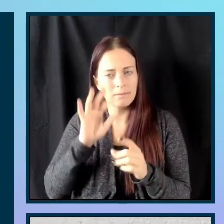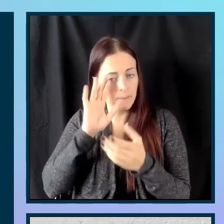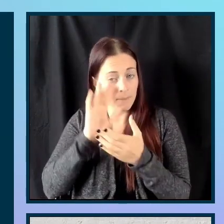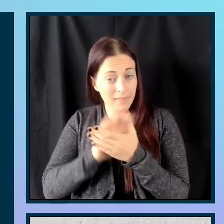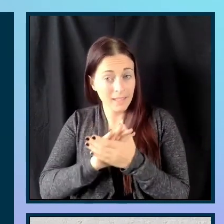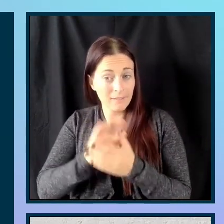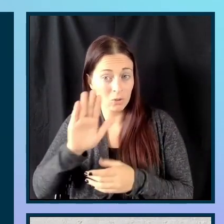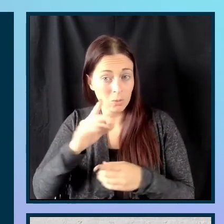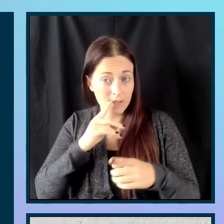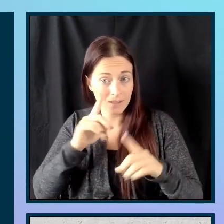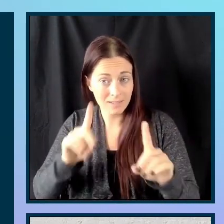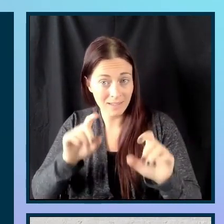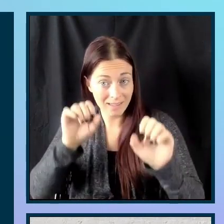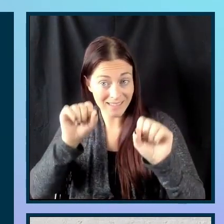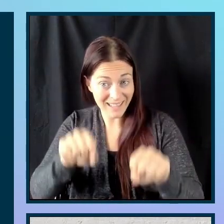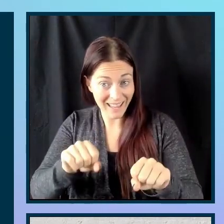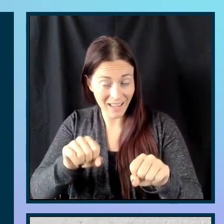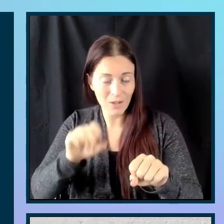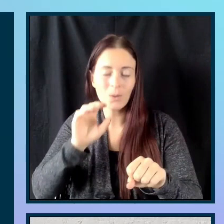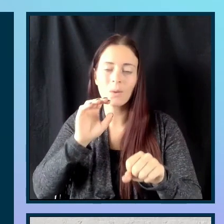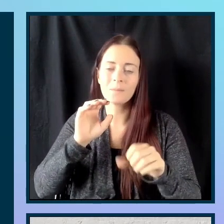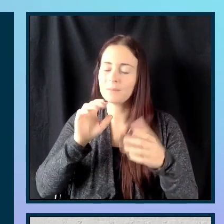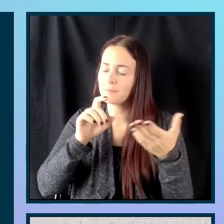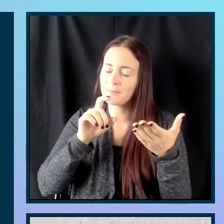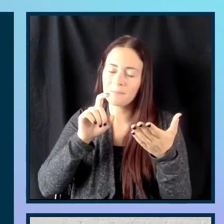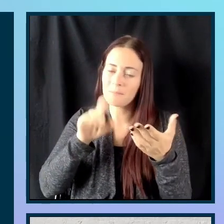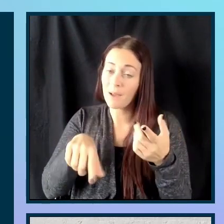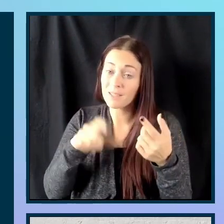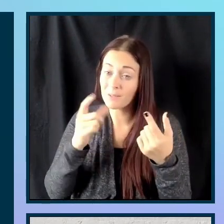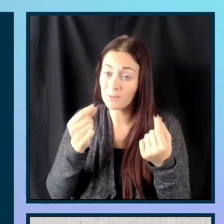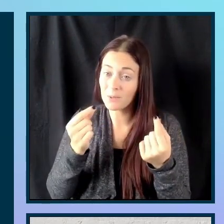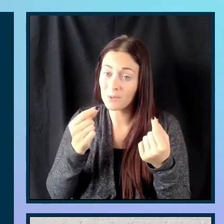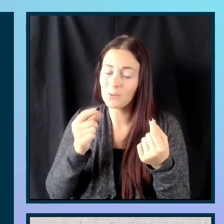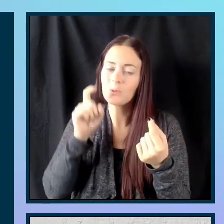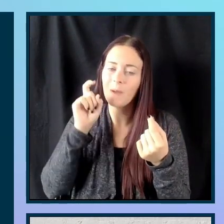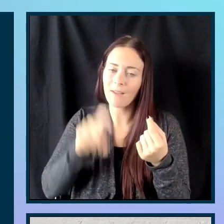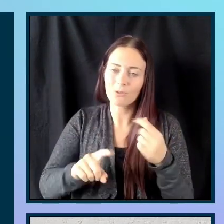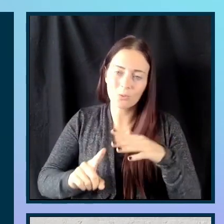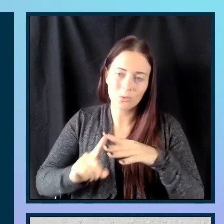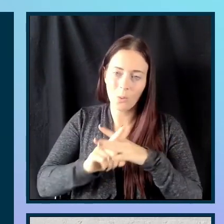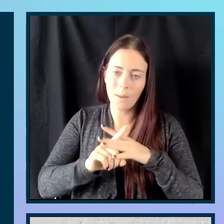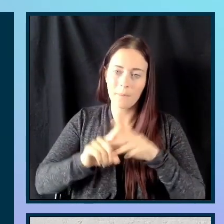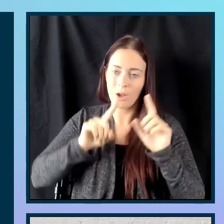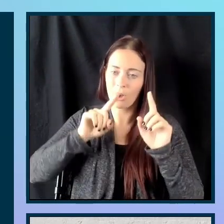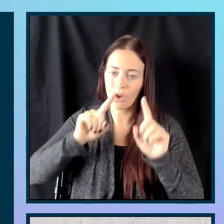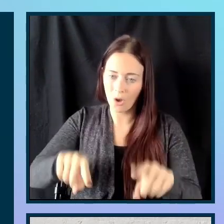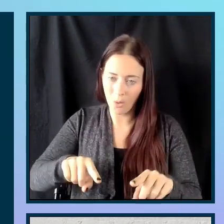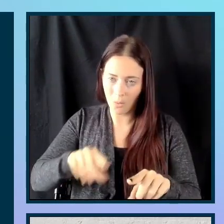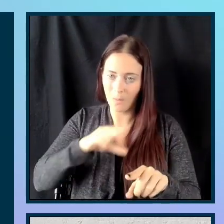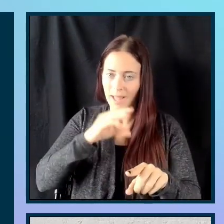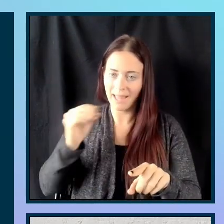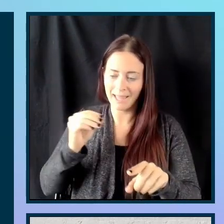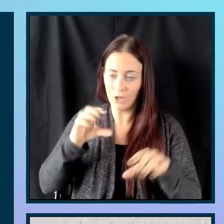The biggest key is go and do, intentionally and in a wide variety of ways.